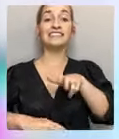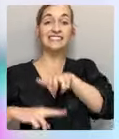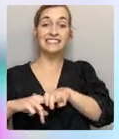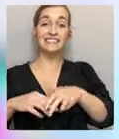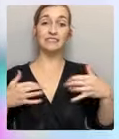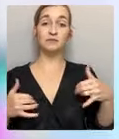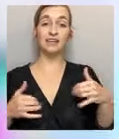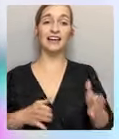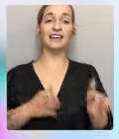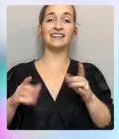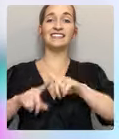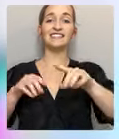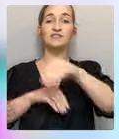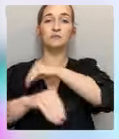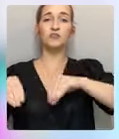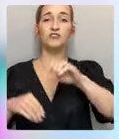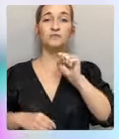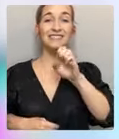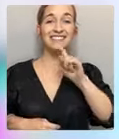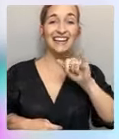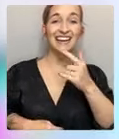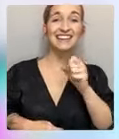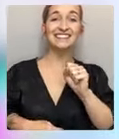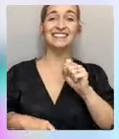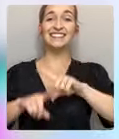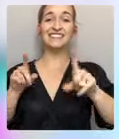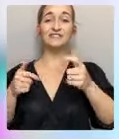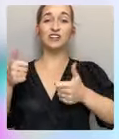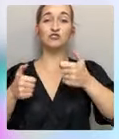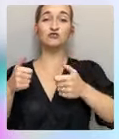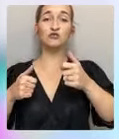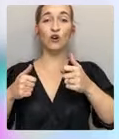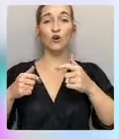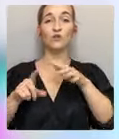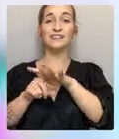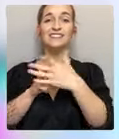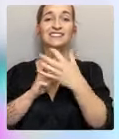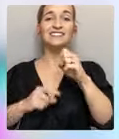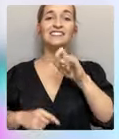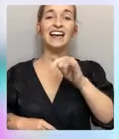and different locomotion settings, and different control settings, even colorblind mode.